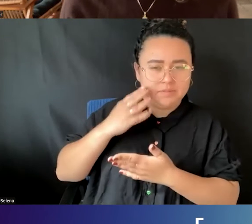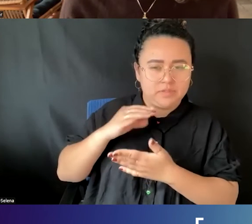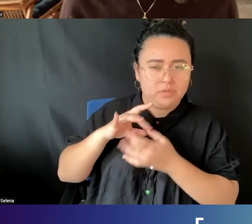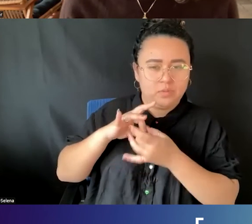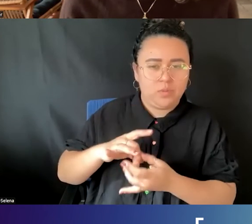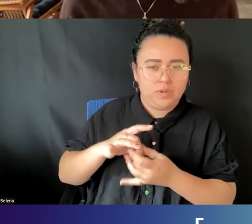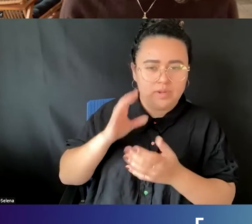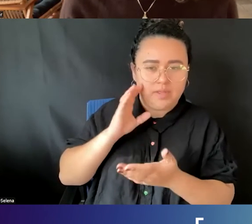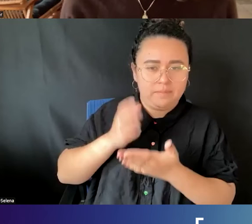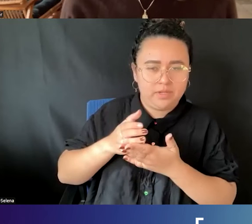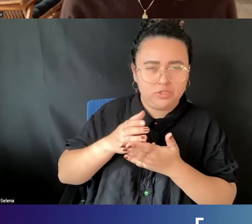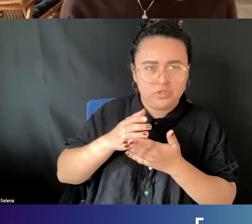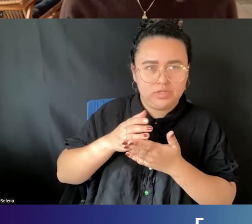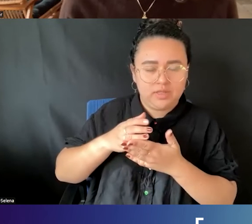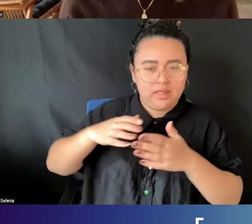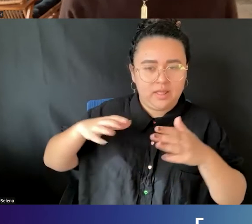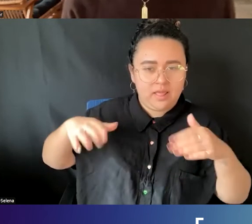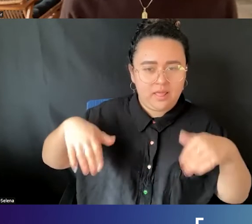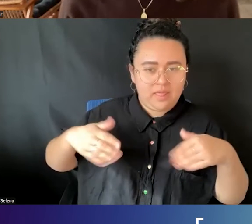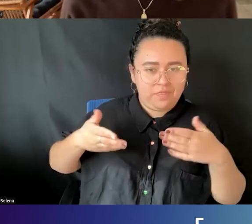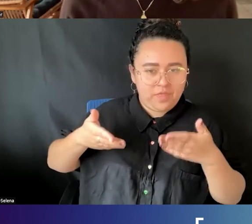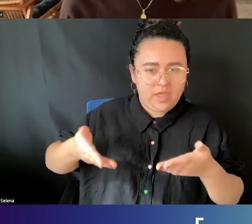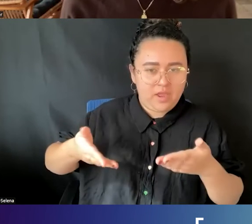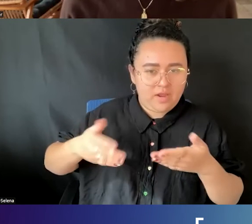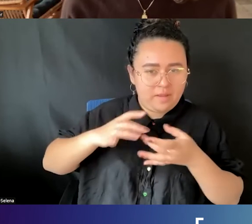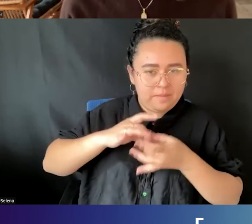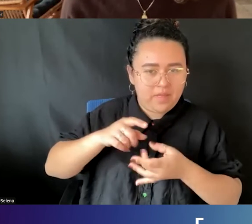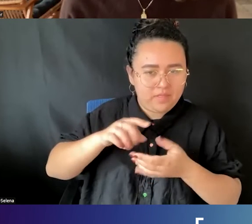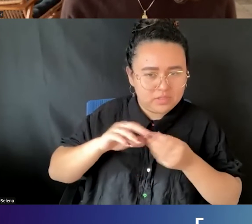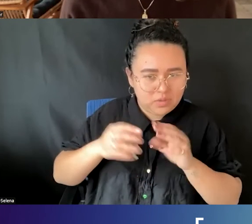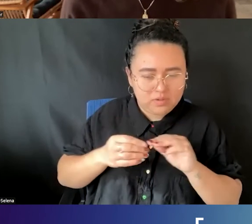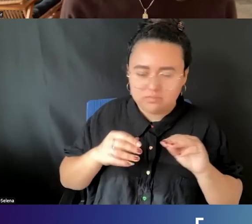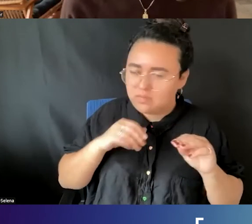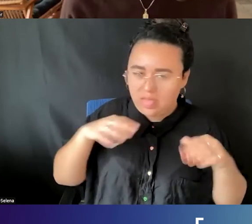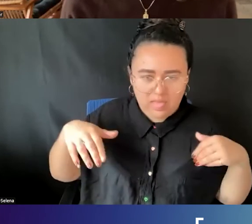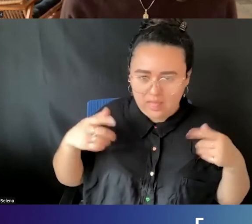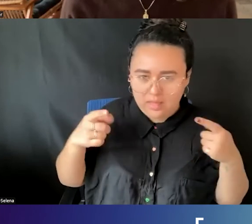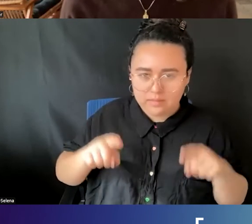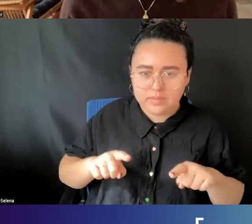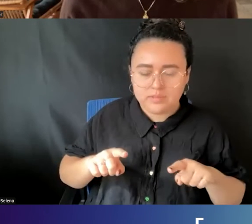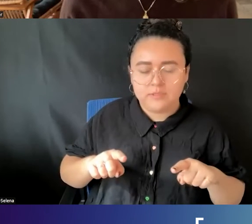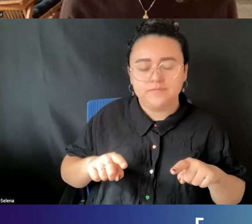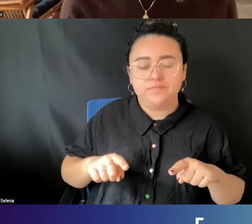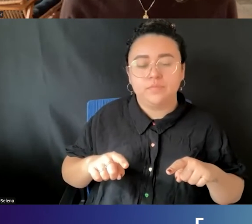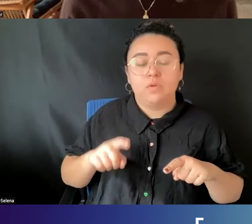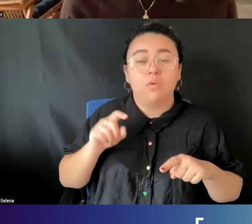that does not yet exist about this kind of story. Are the the films that maybe like